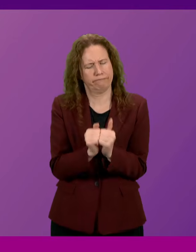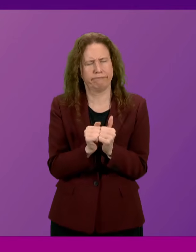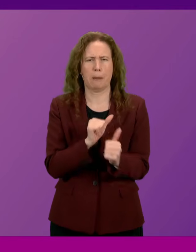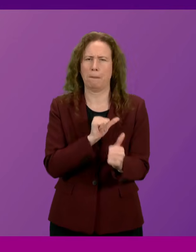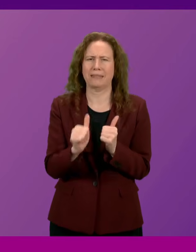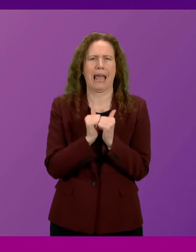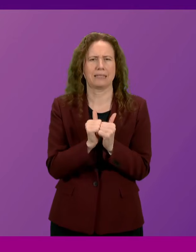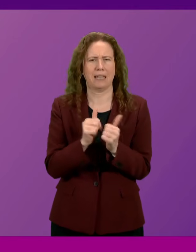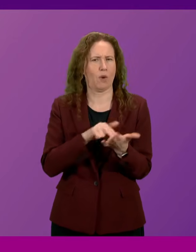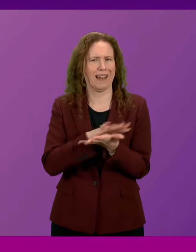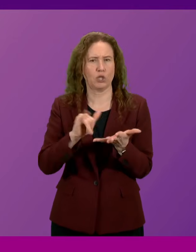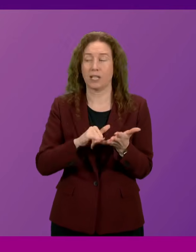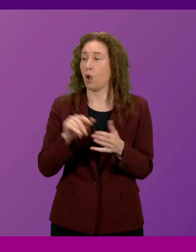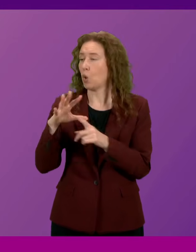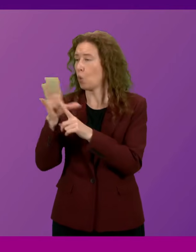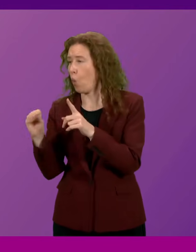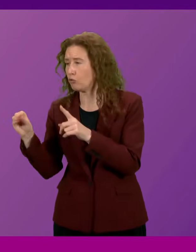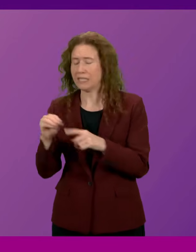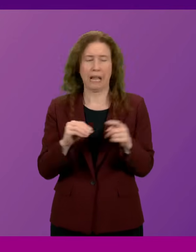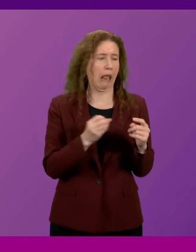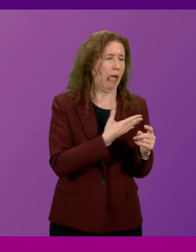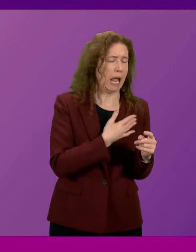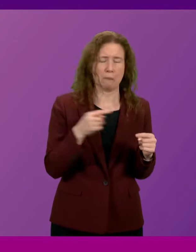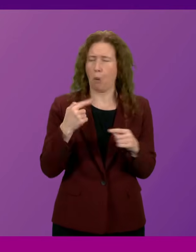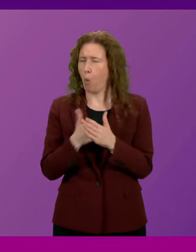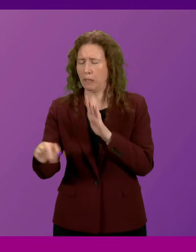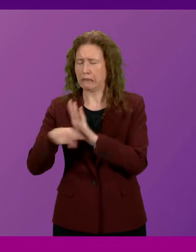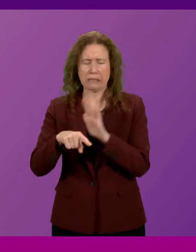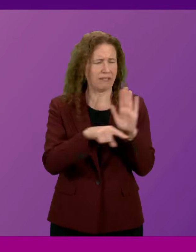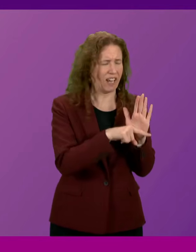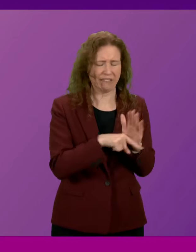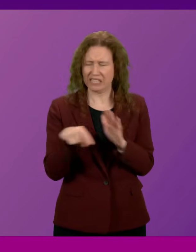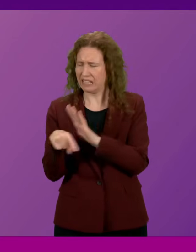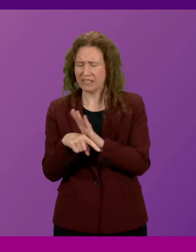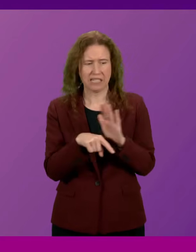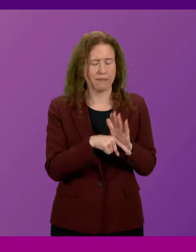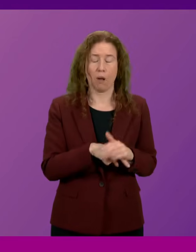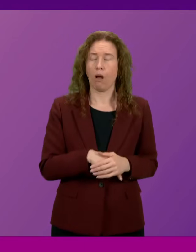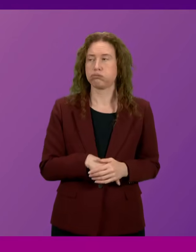while the Tories and Labour consistently talk down our NHS, will the First Minister reiterate